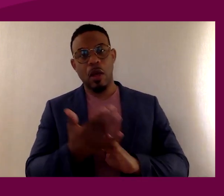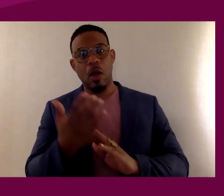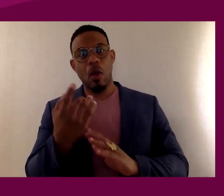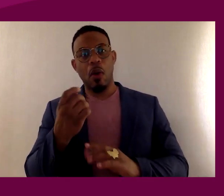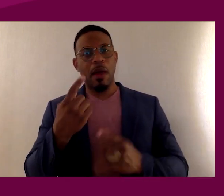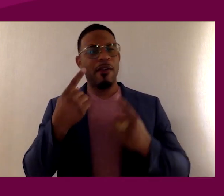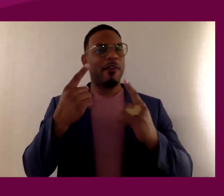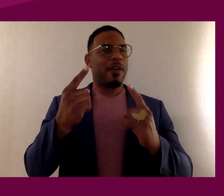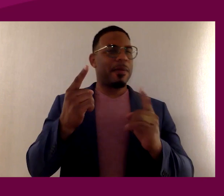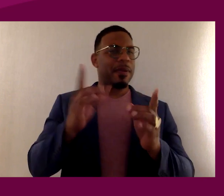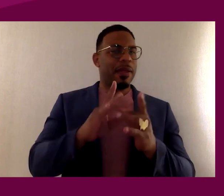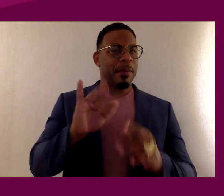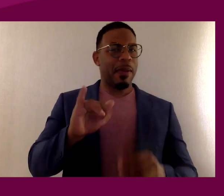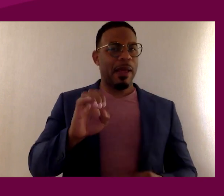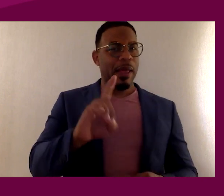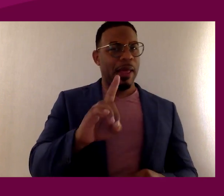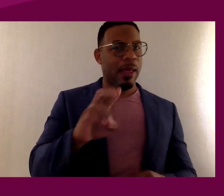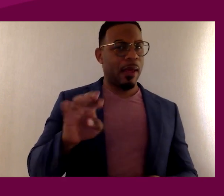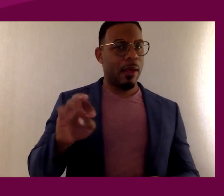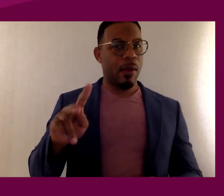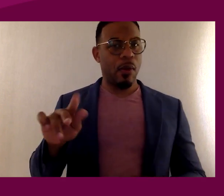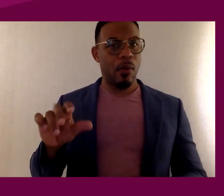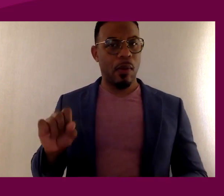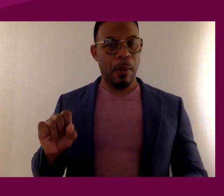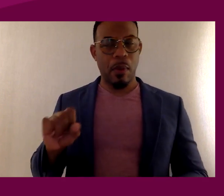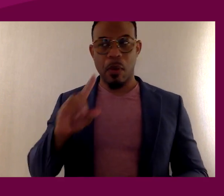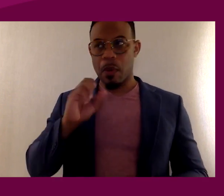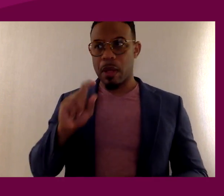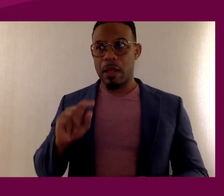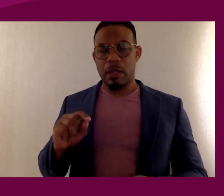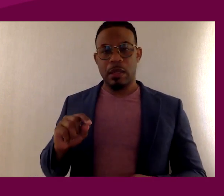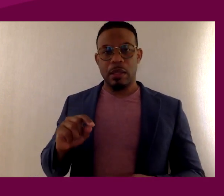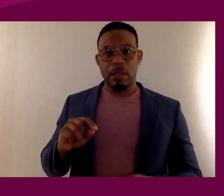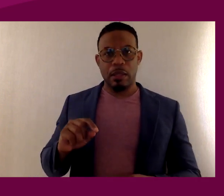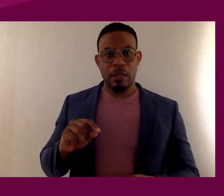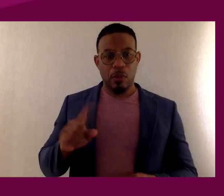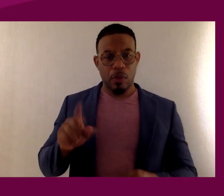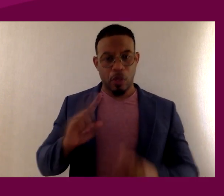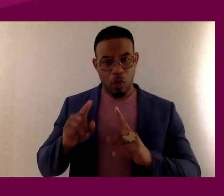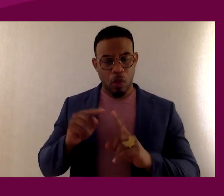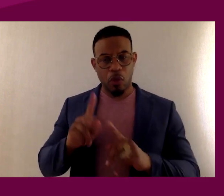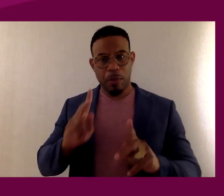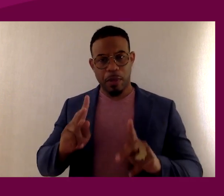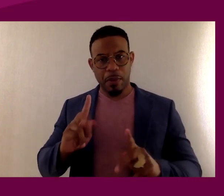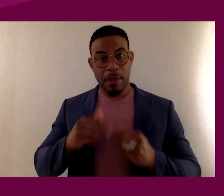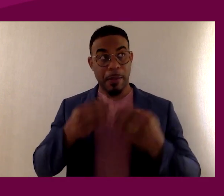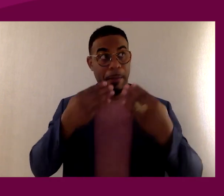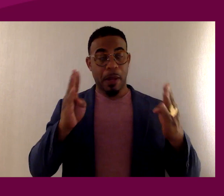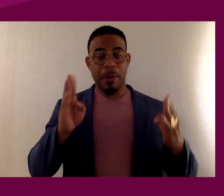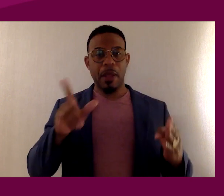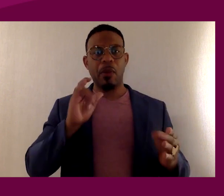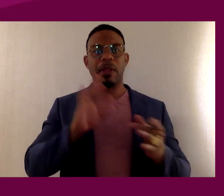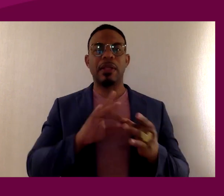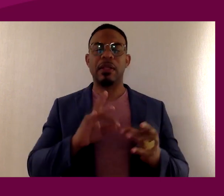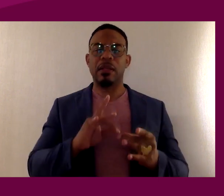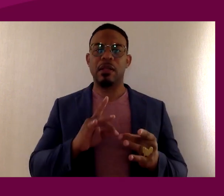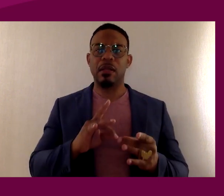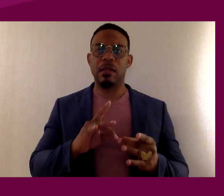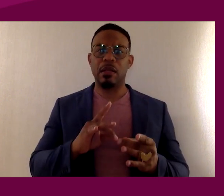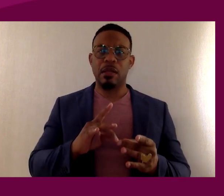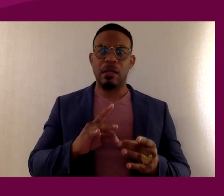It has turned out, one of the famous sayings by Ed Roberts was when he is talked to people in public,